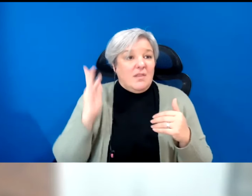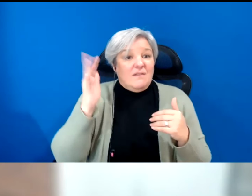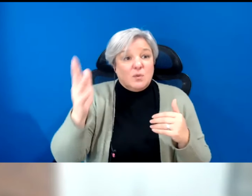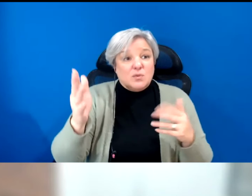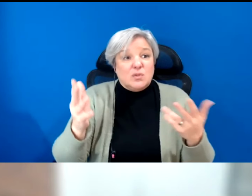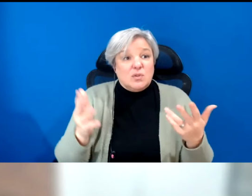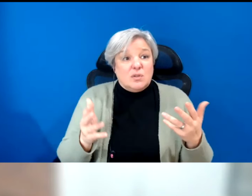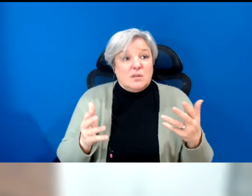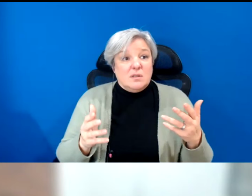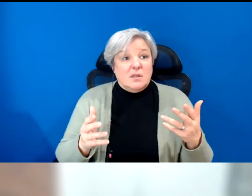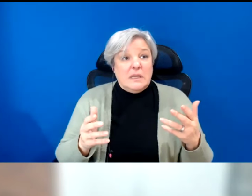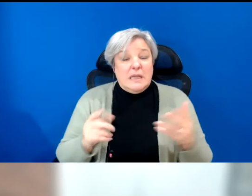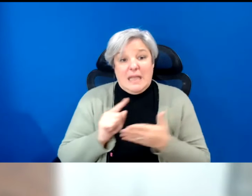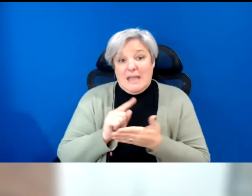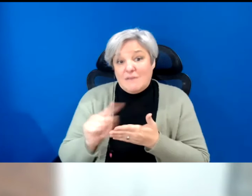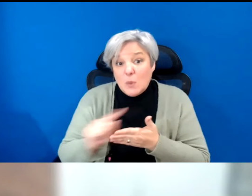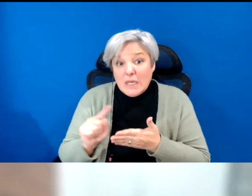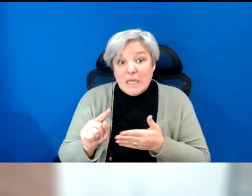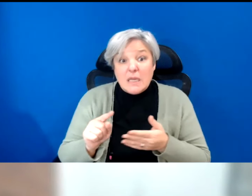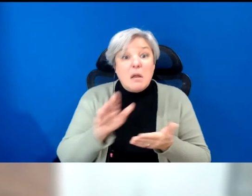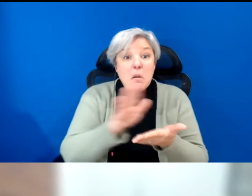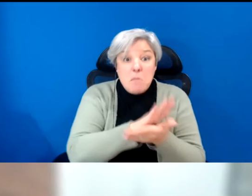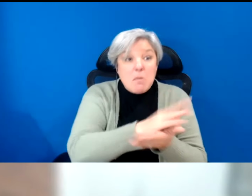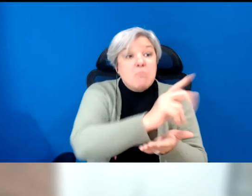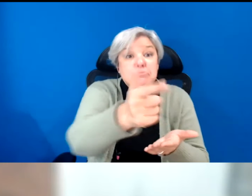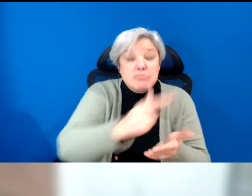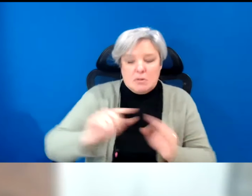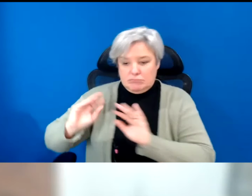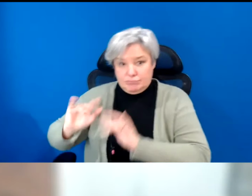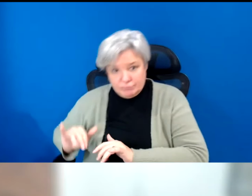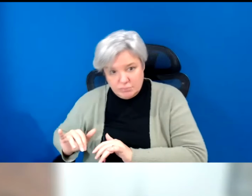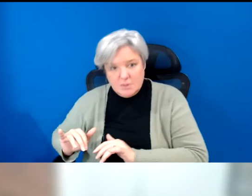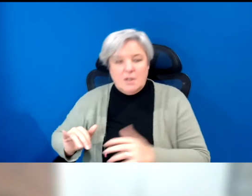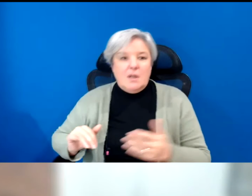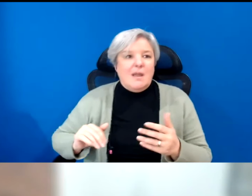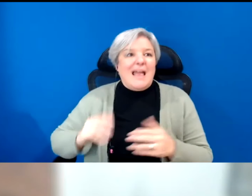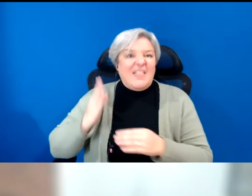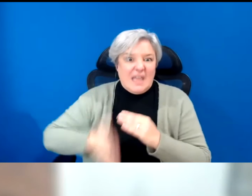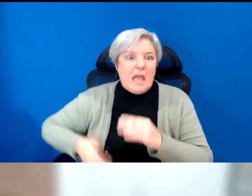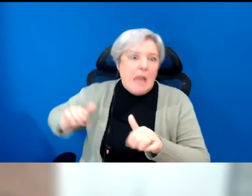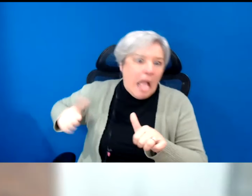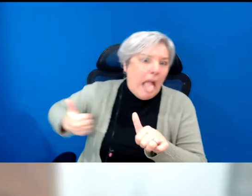you can either do that weekly or just so you're not bombarded at the because I know it's very busy and we are crunch time